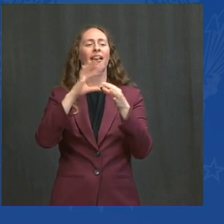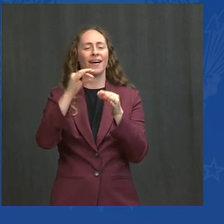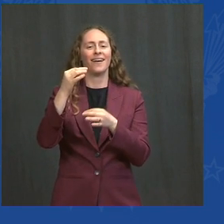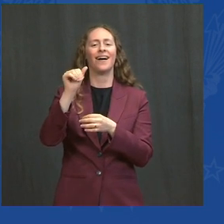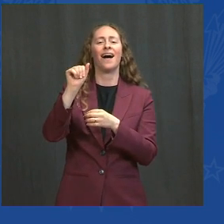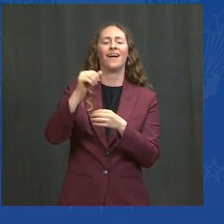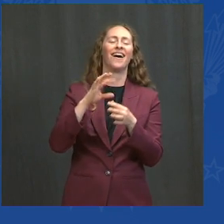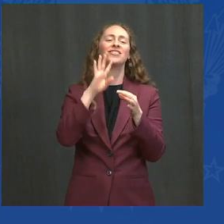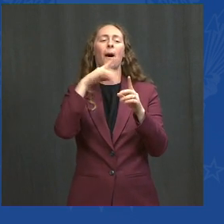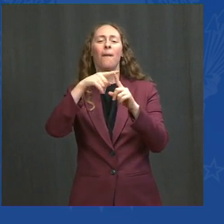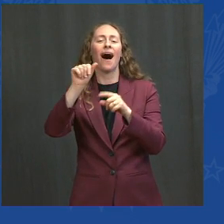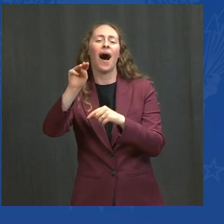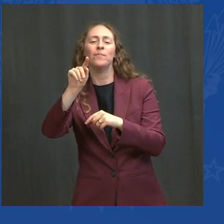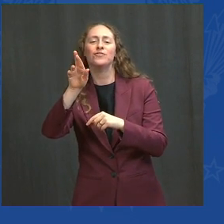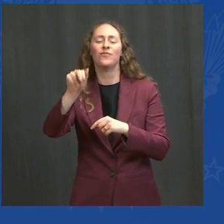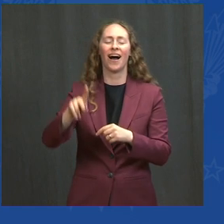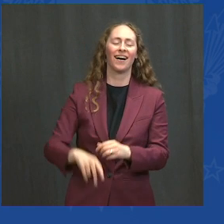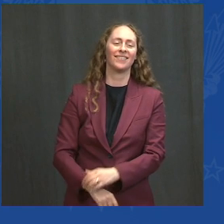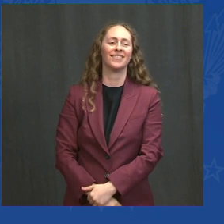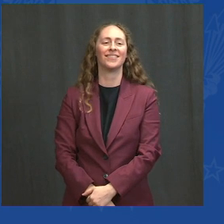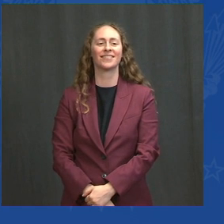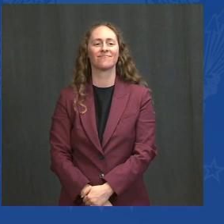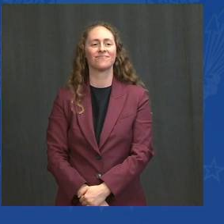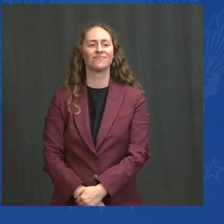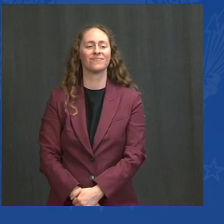And he said, "At that retirement dinner, we calculated it.